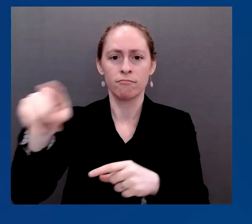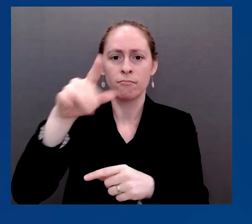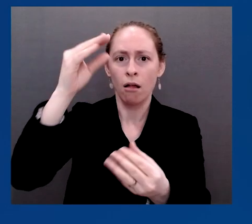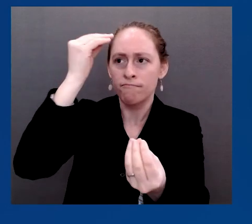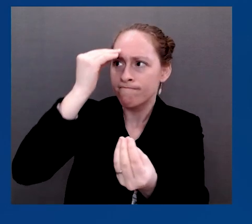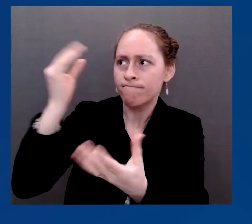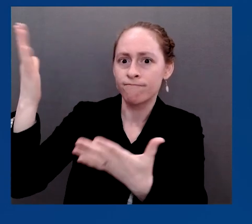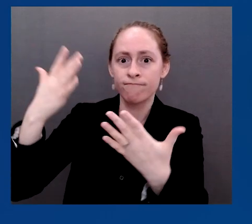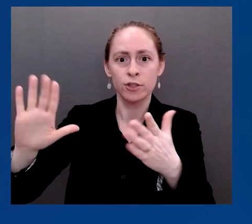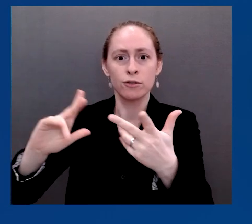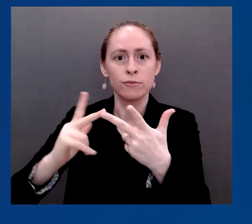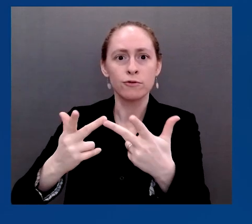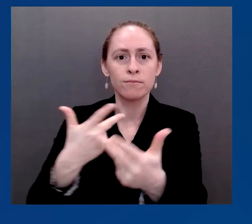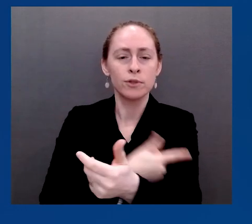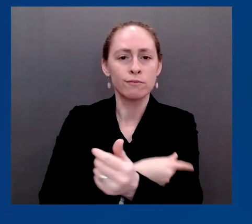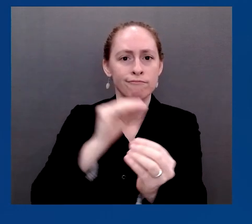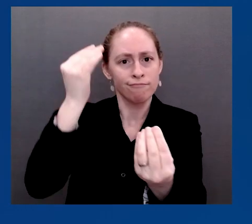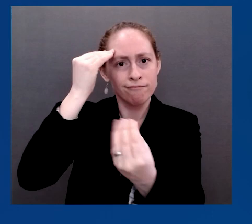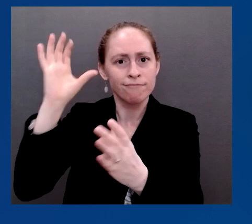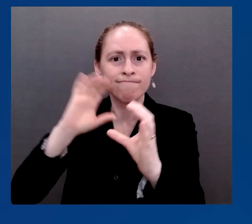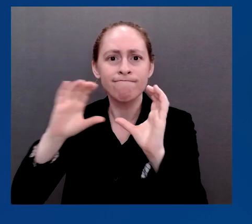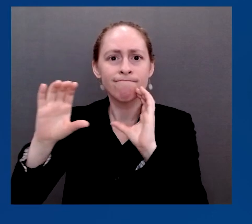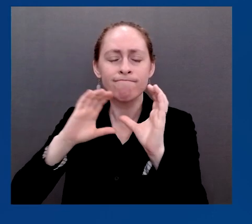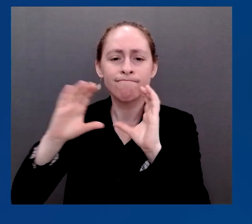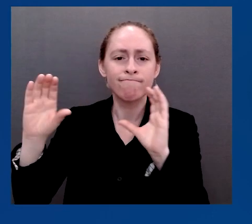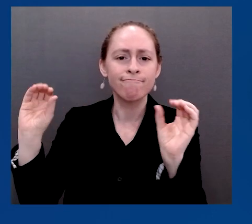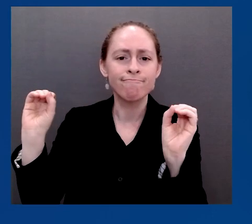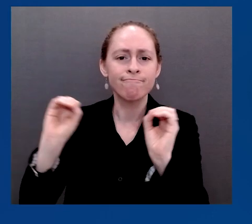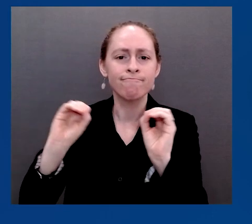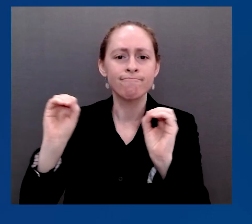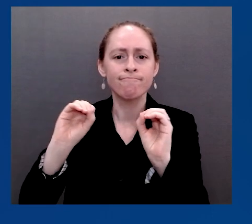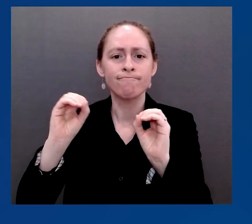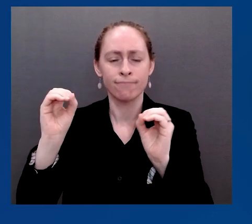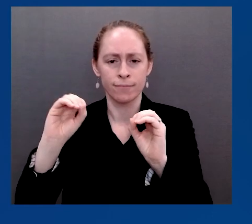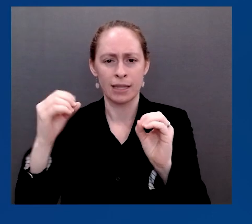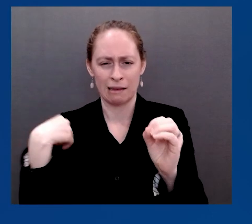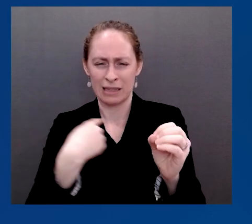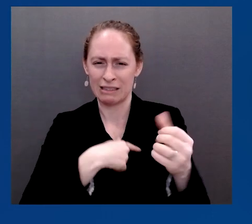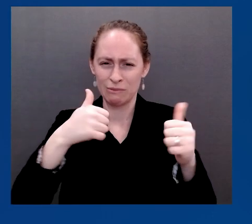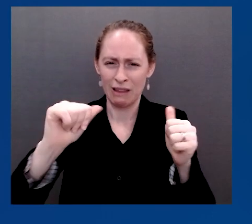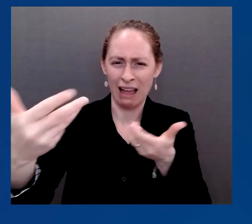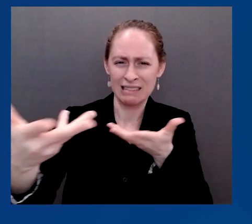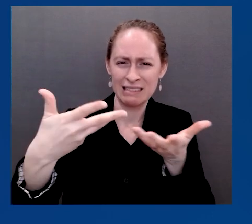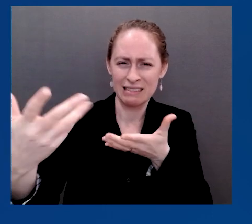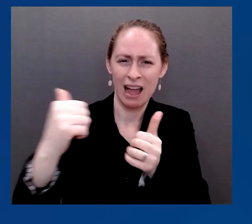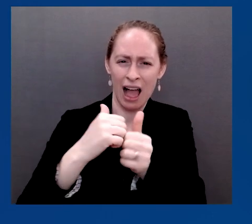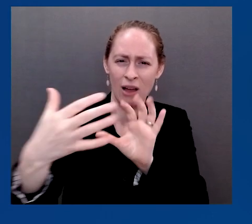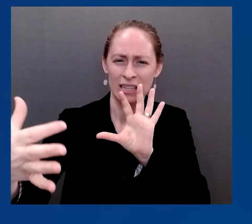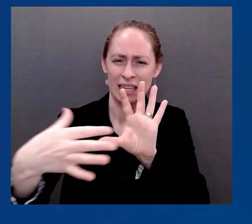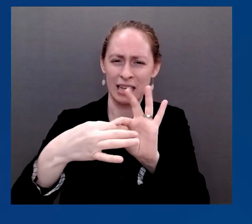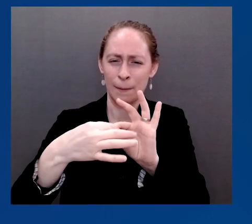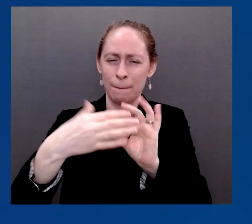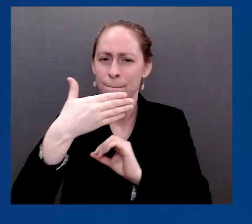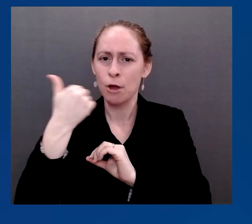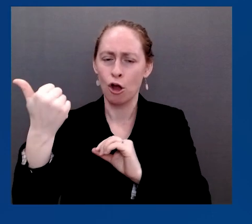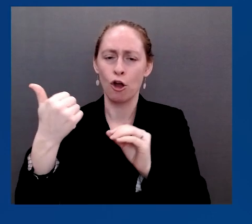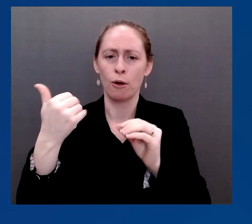At the same time, CDC conducts a weekly survey, which is a nationally representative survey of over 16,000 adults.